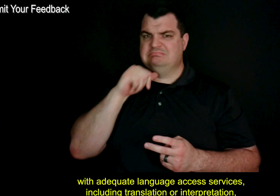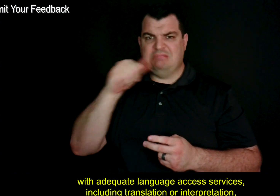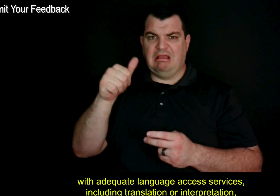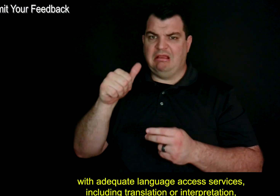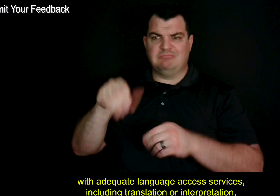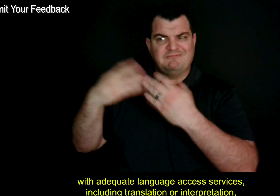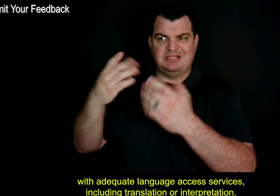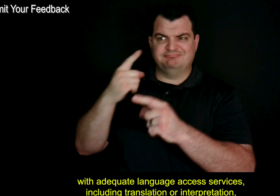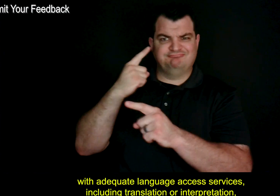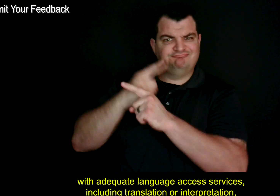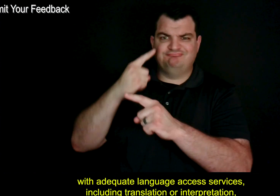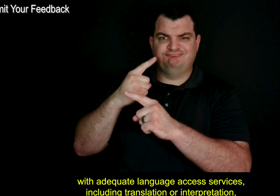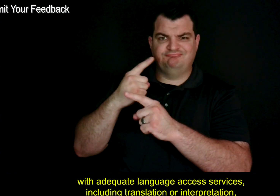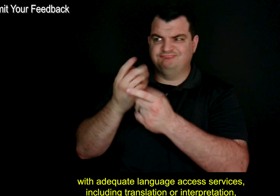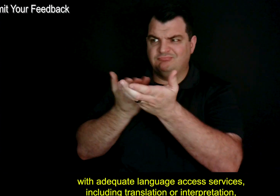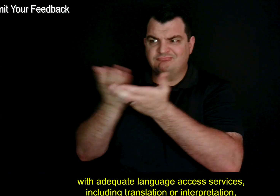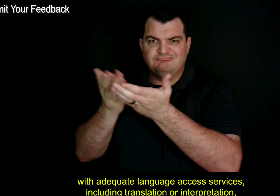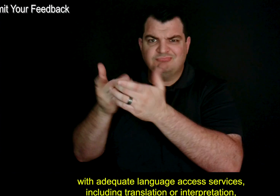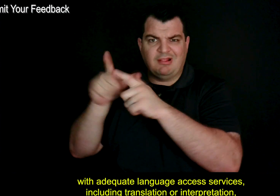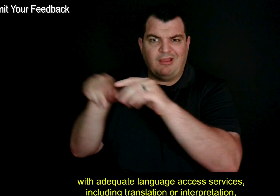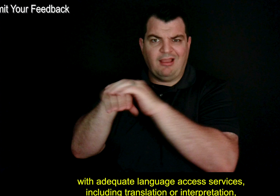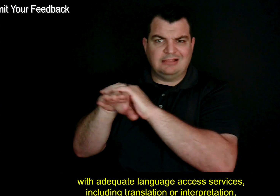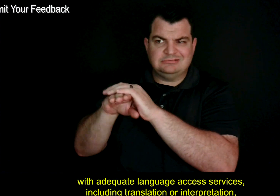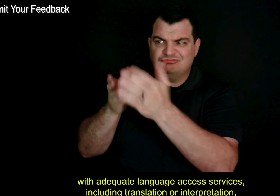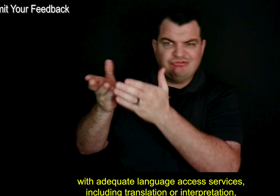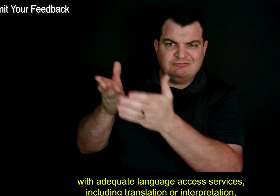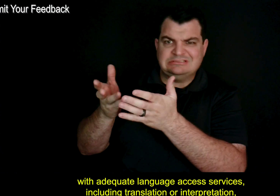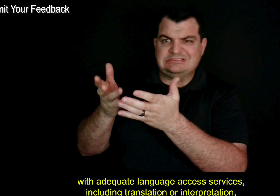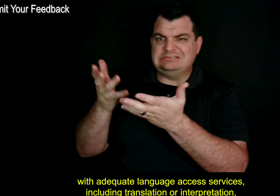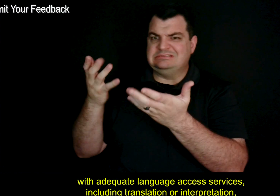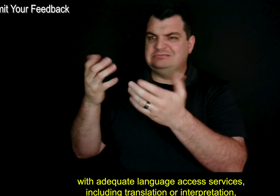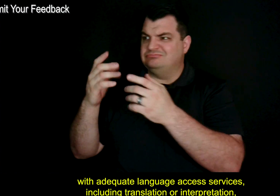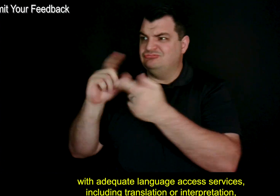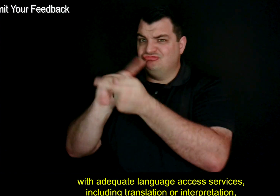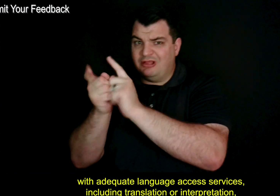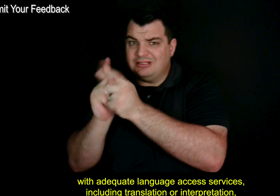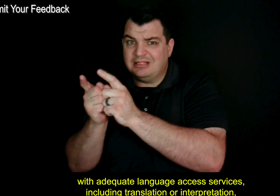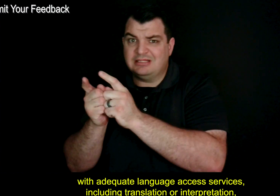with adequate language access services, including translation or interpretation,